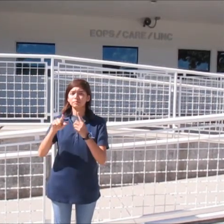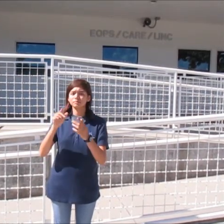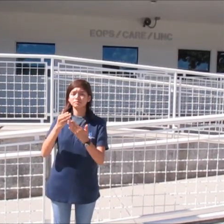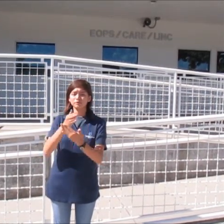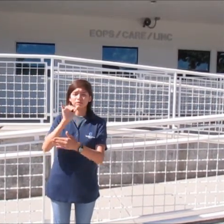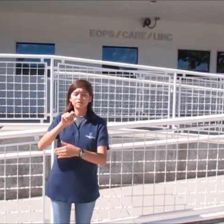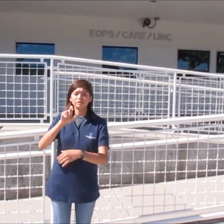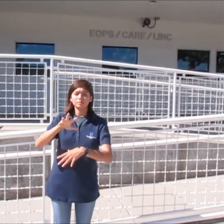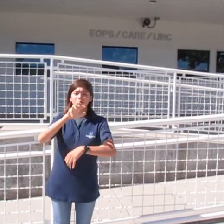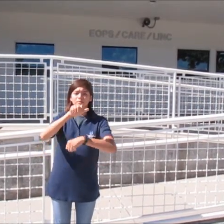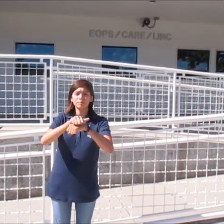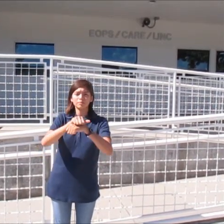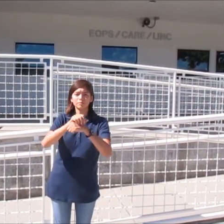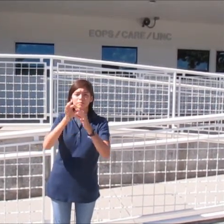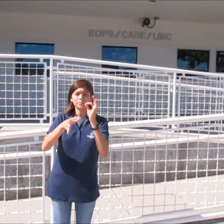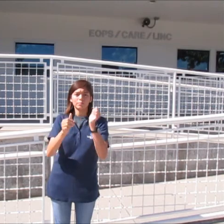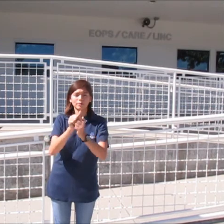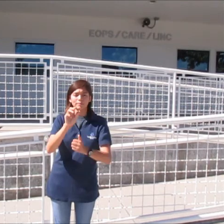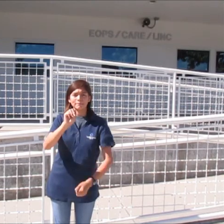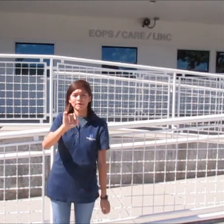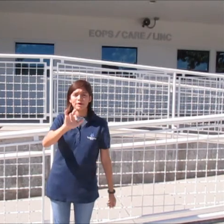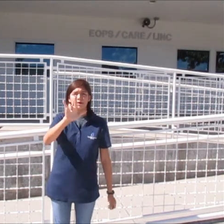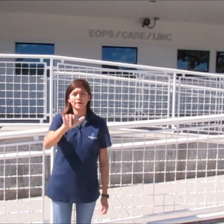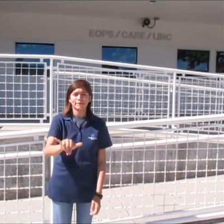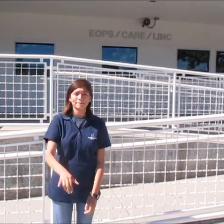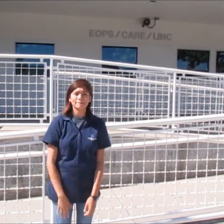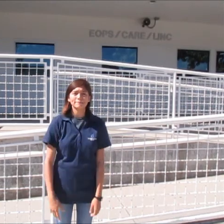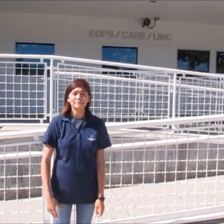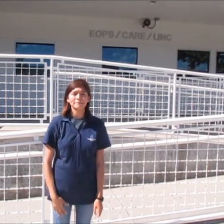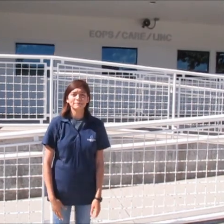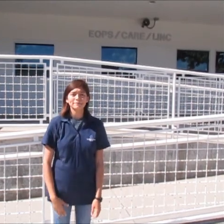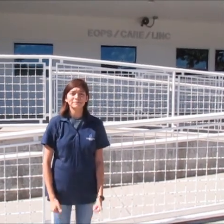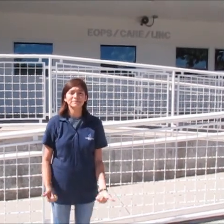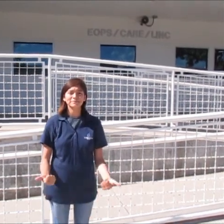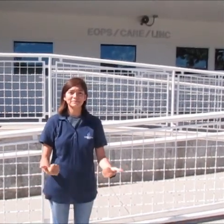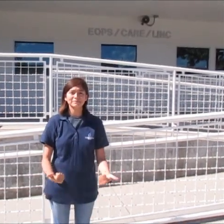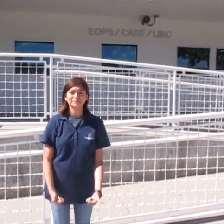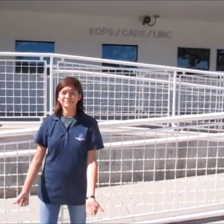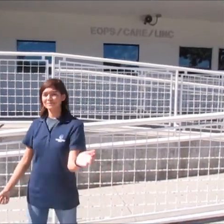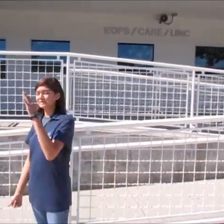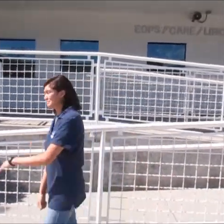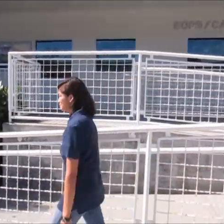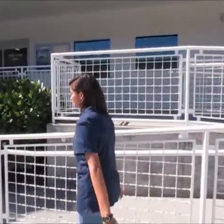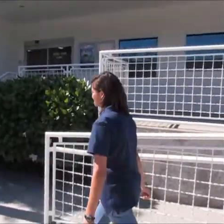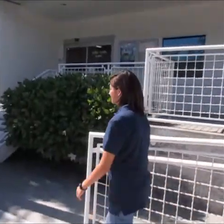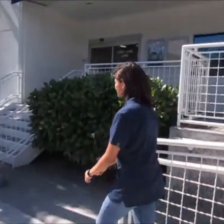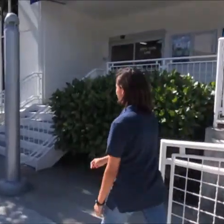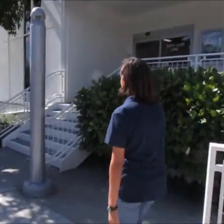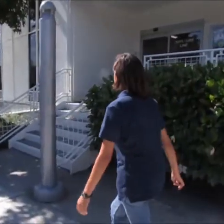But, you will need to make an appointment and request an interpreter with Mary. (or the current interpreter coordinator) Let's go!